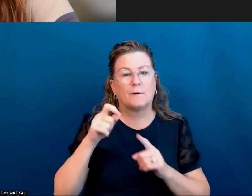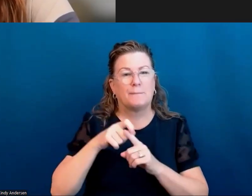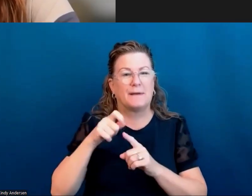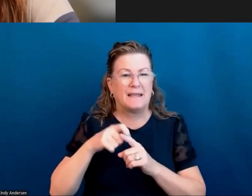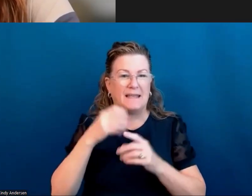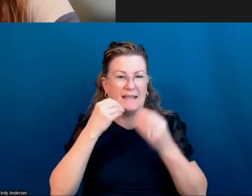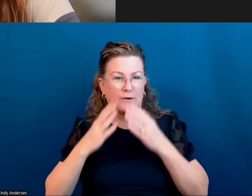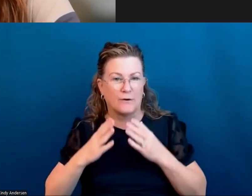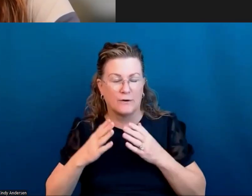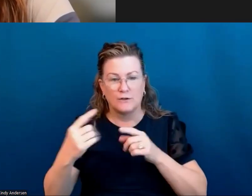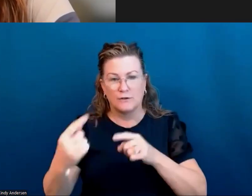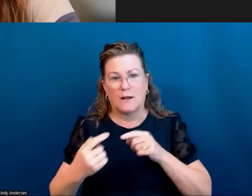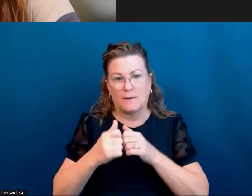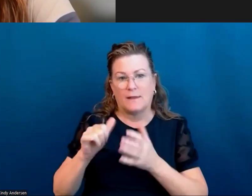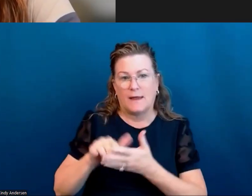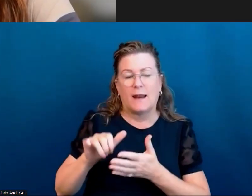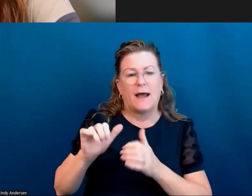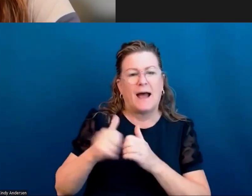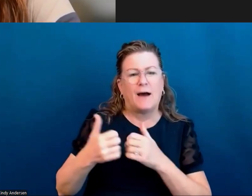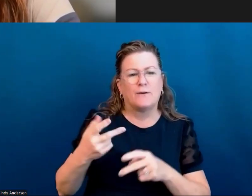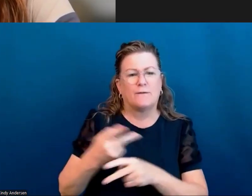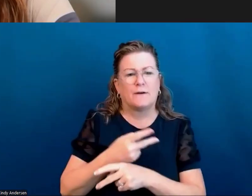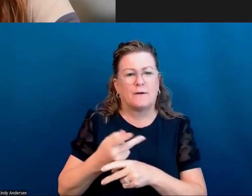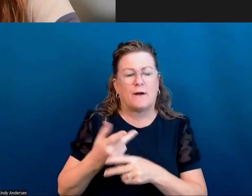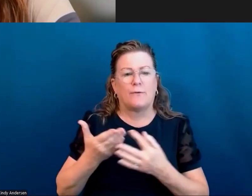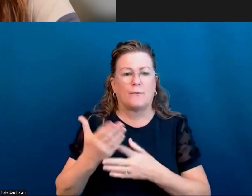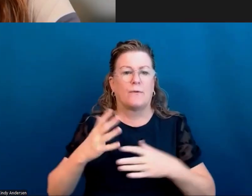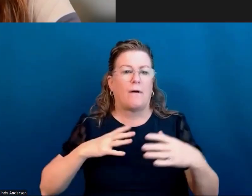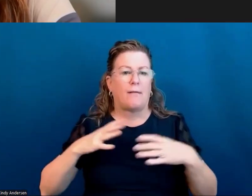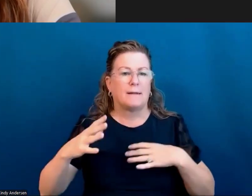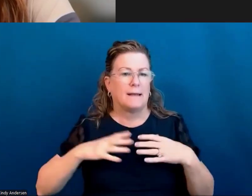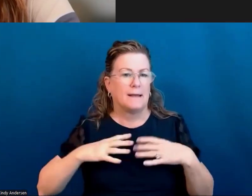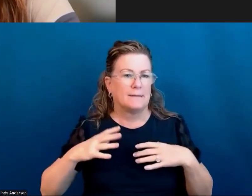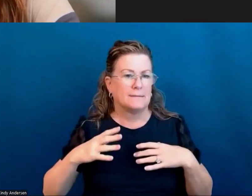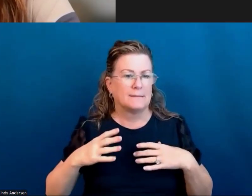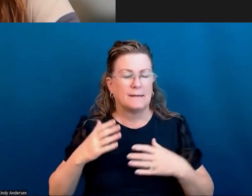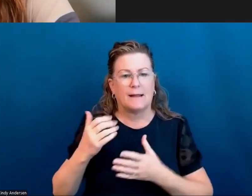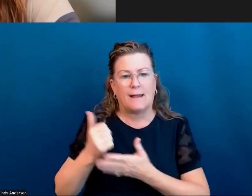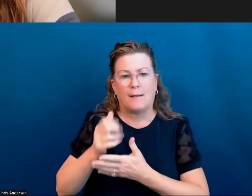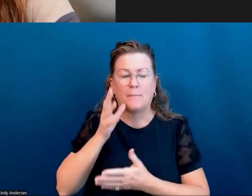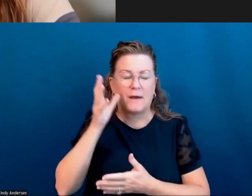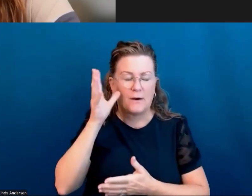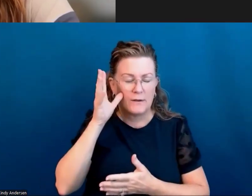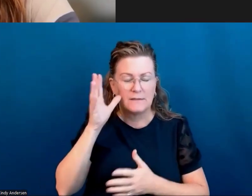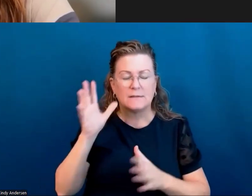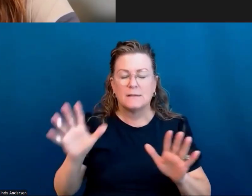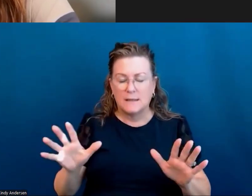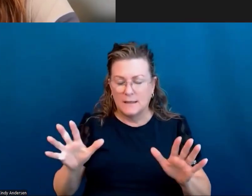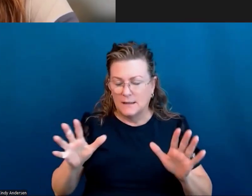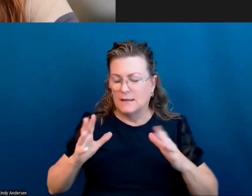how do you navigate that? Or how do you help parents be okay with